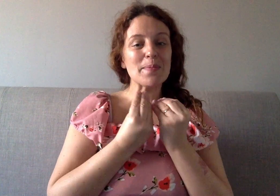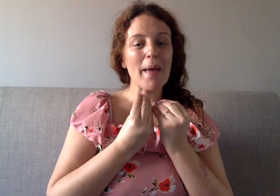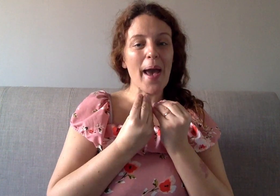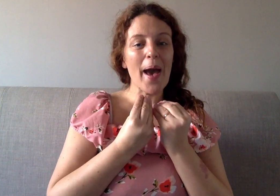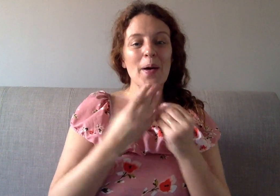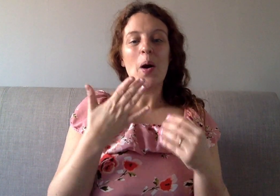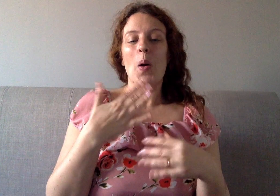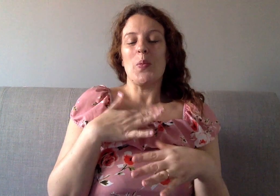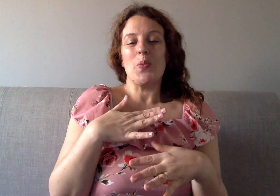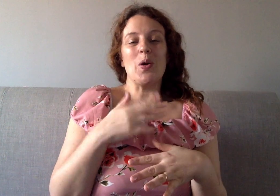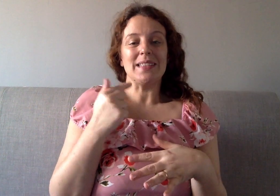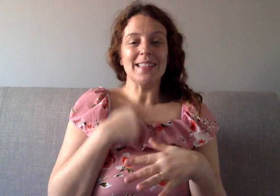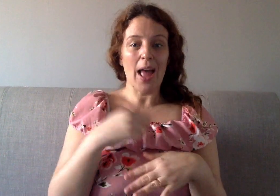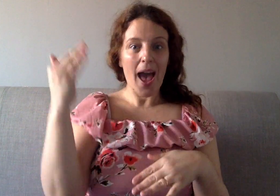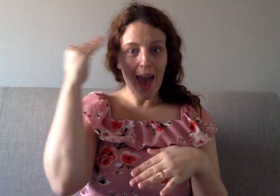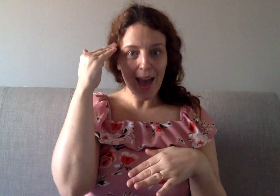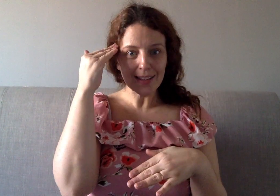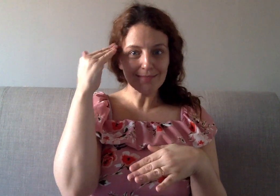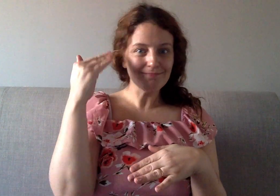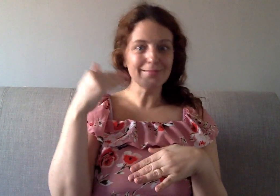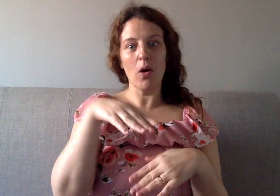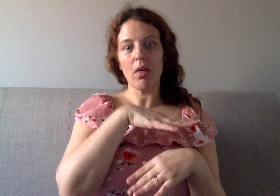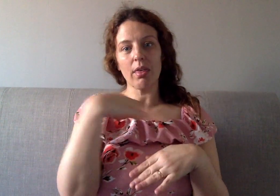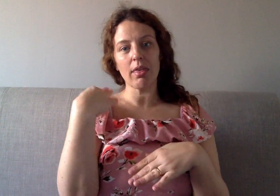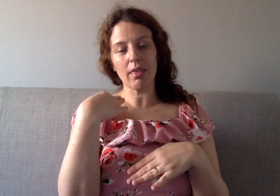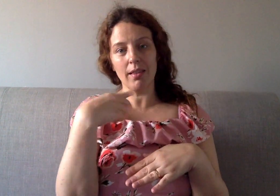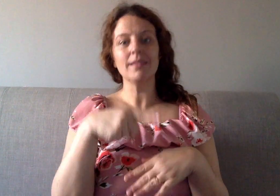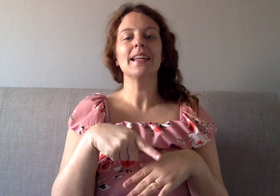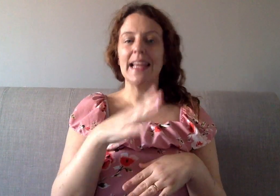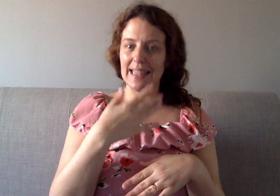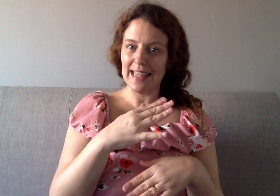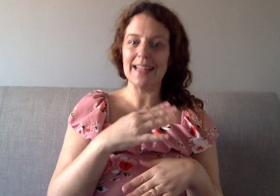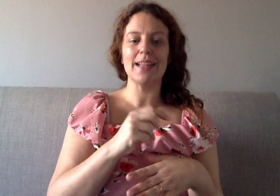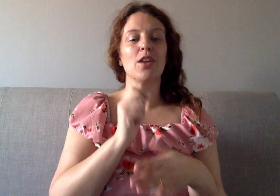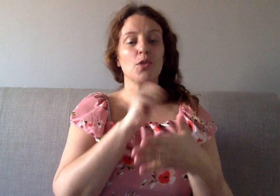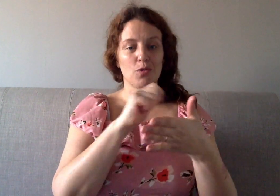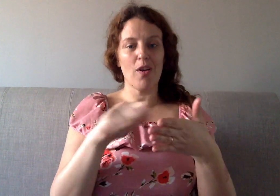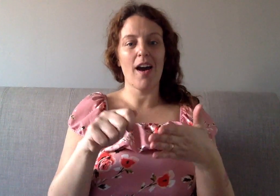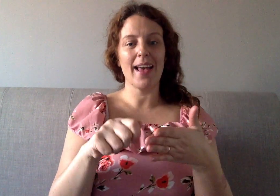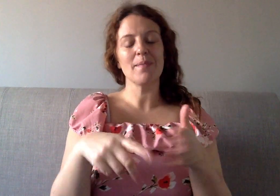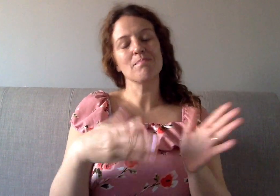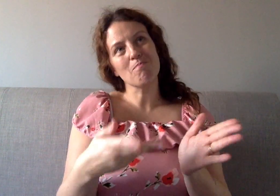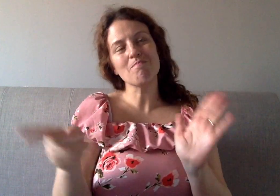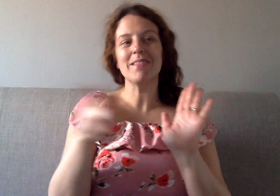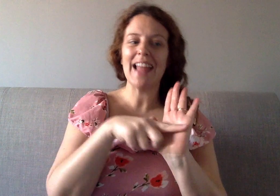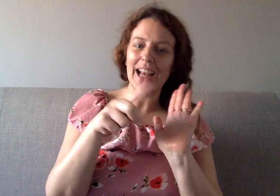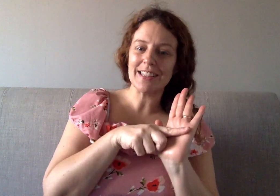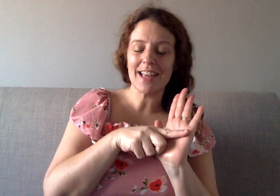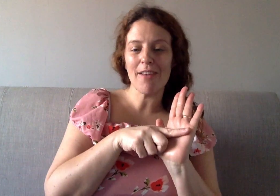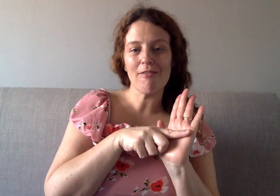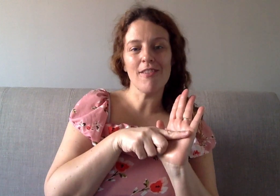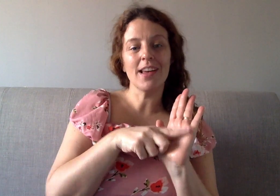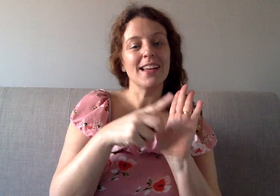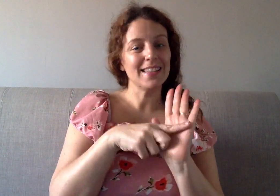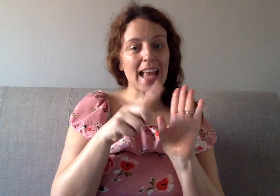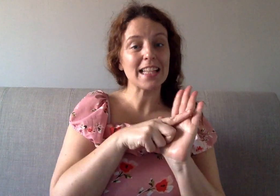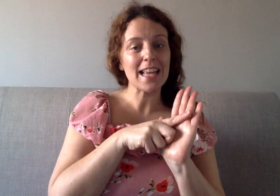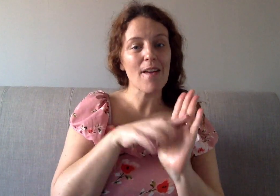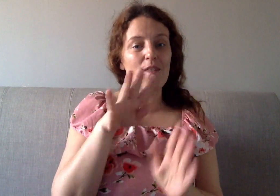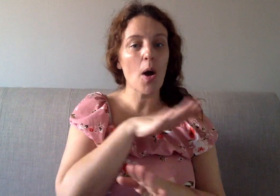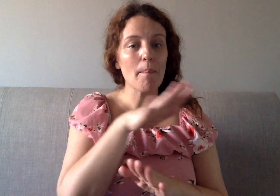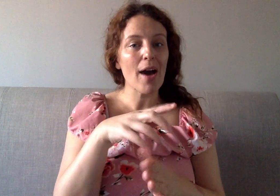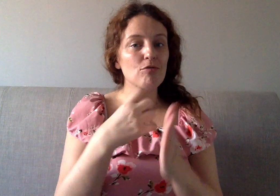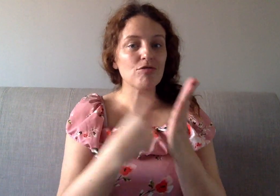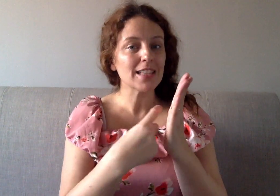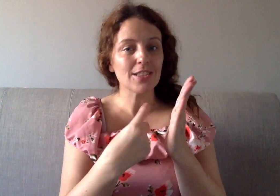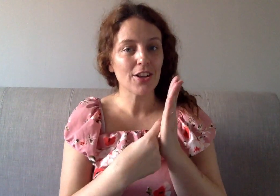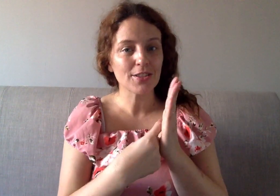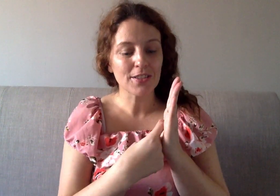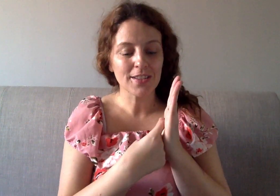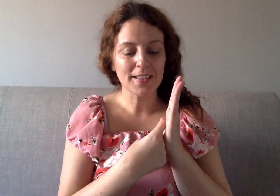Shakespeare didn't want his head cut off, so he needed to write negatively about Richard.